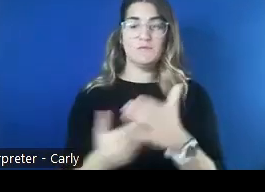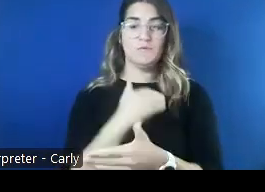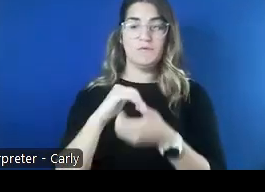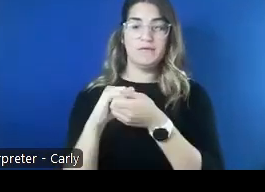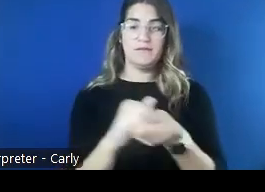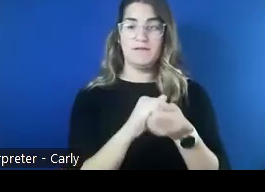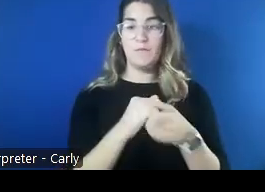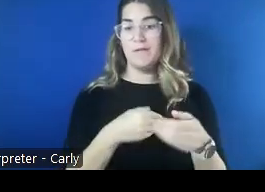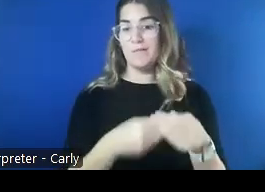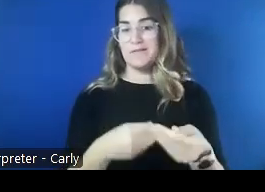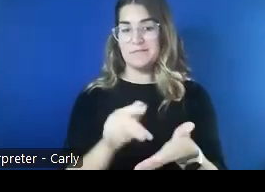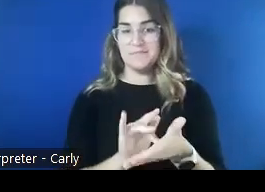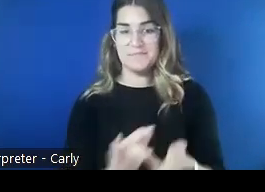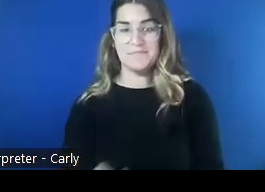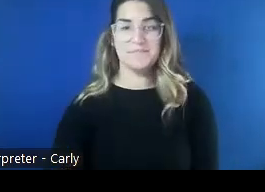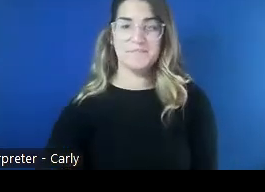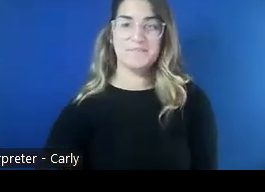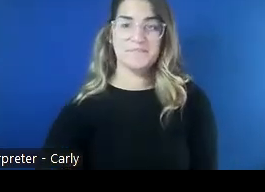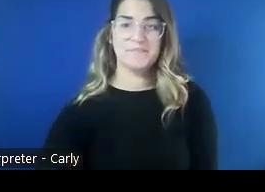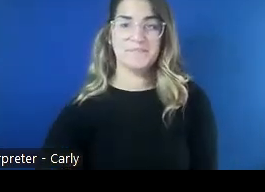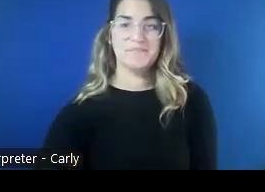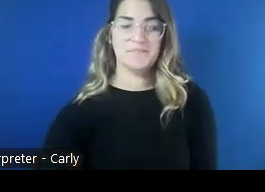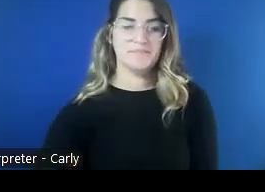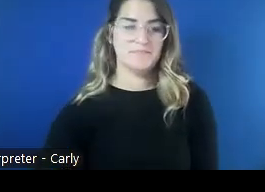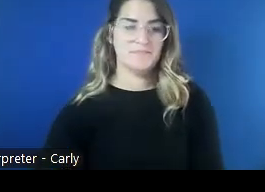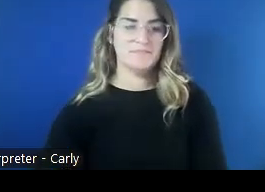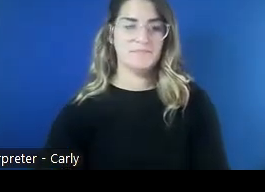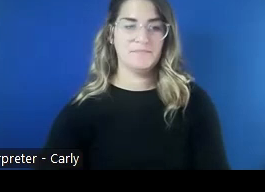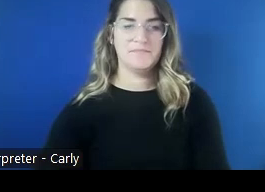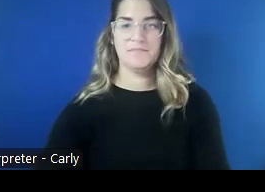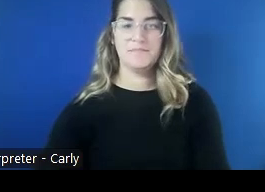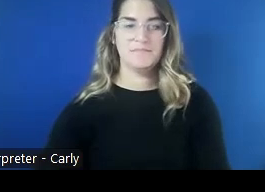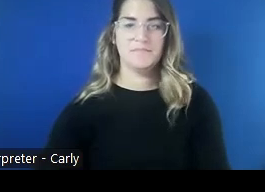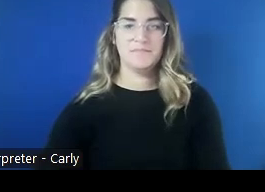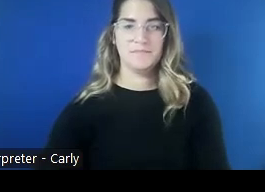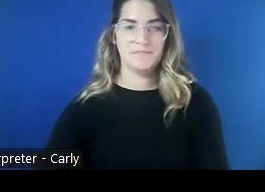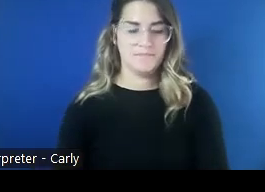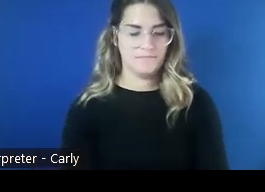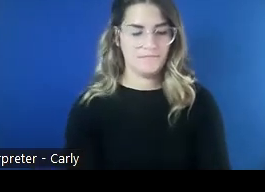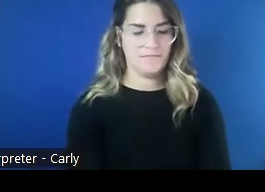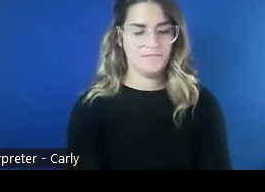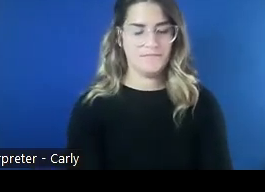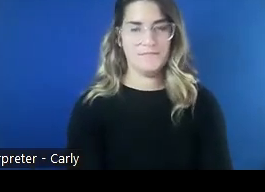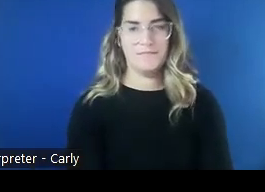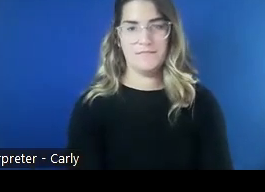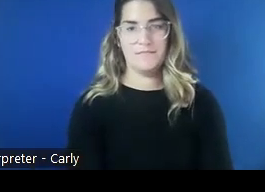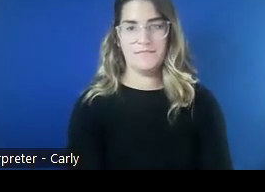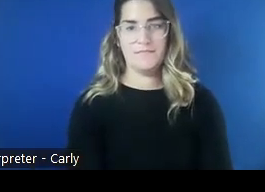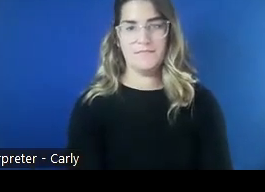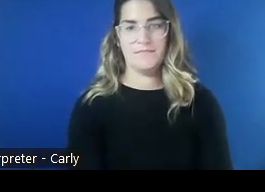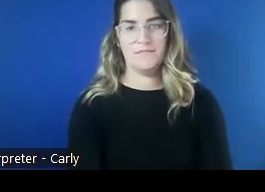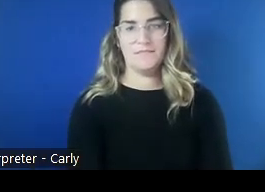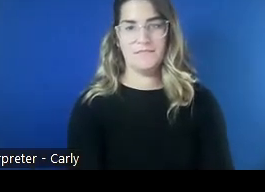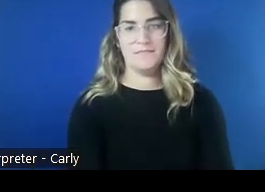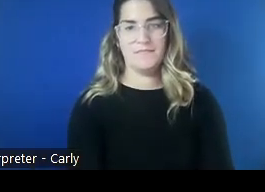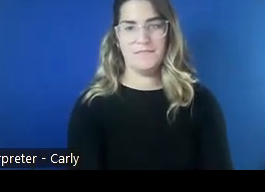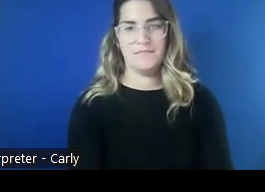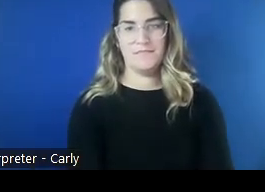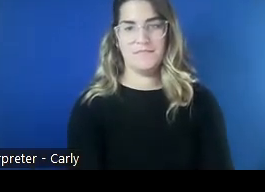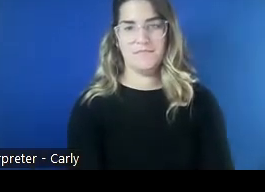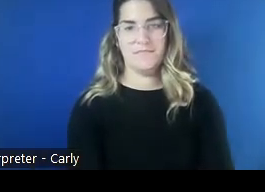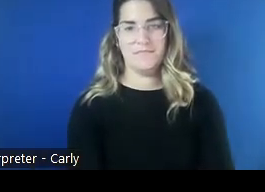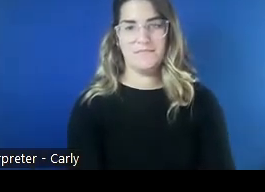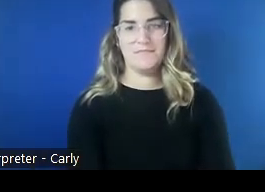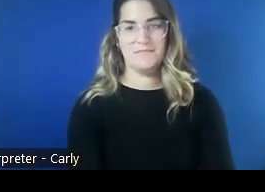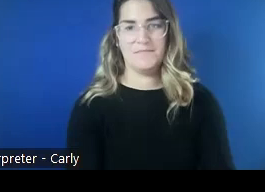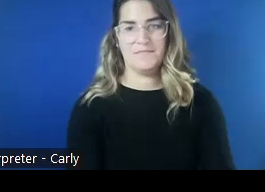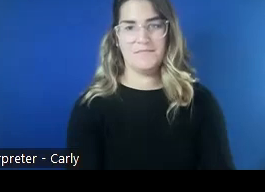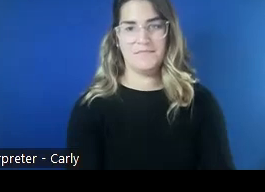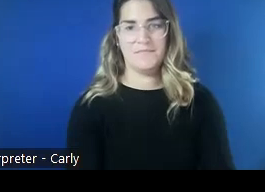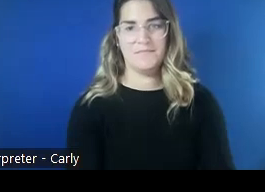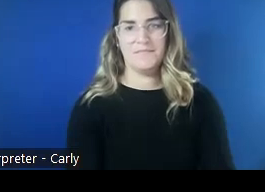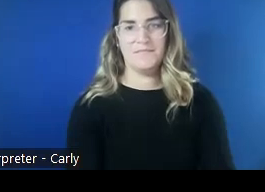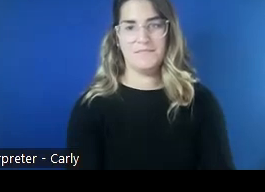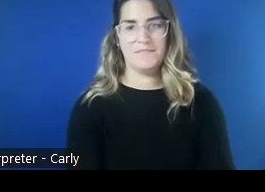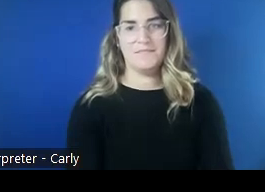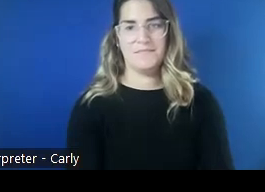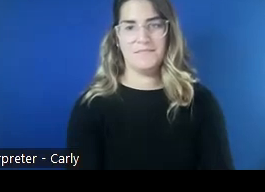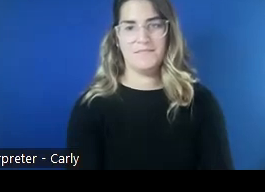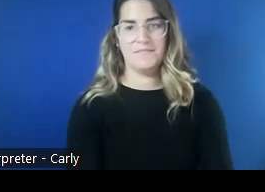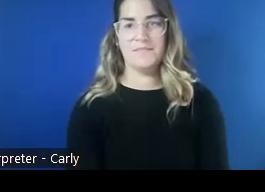medicine okay so one of the ways that we identify families for Early Child Support